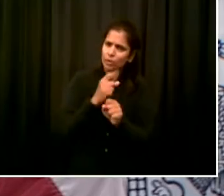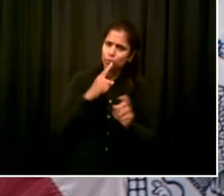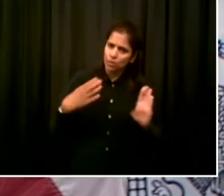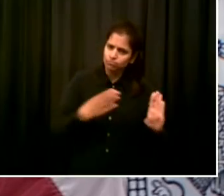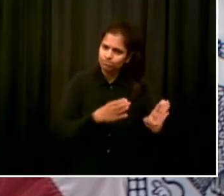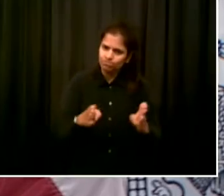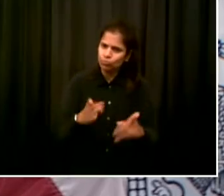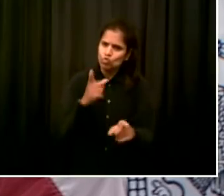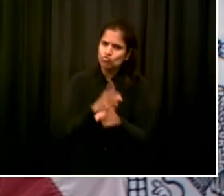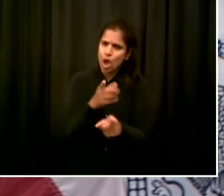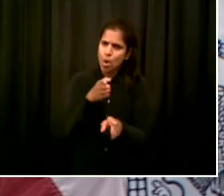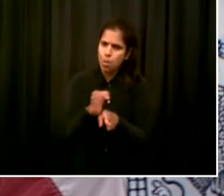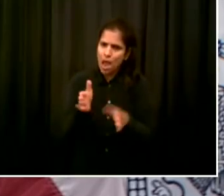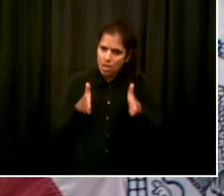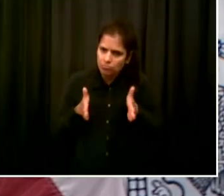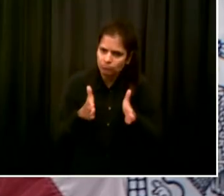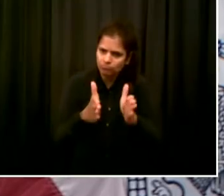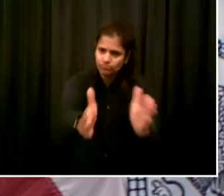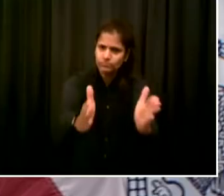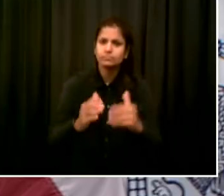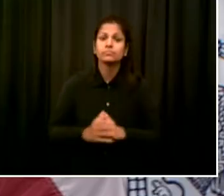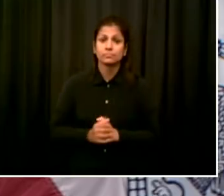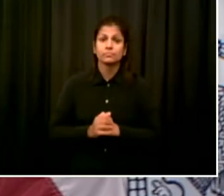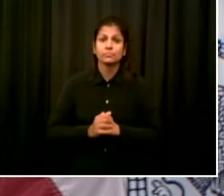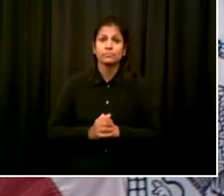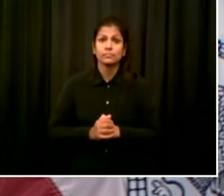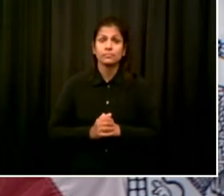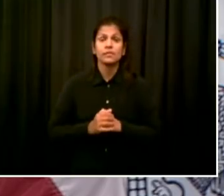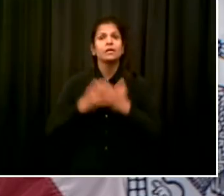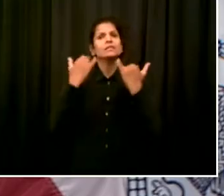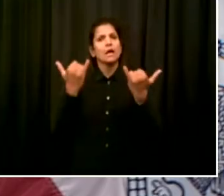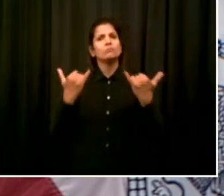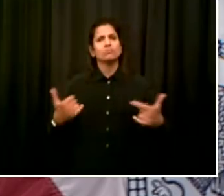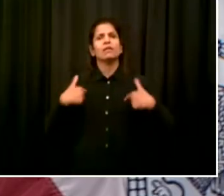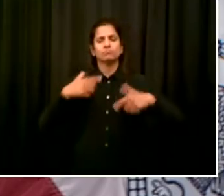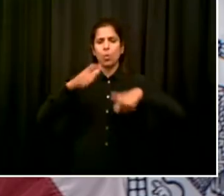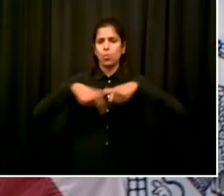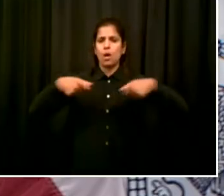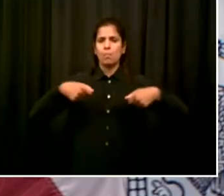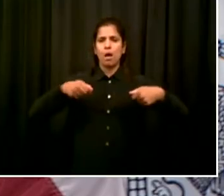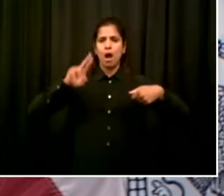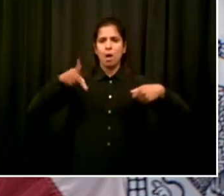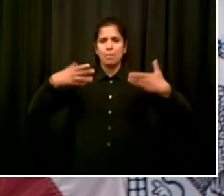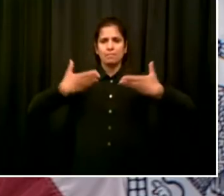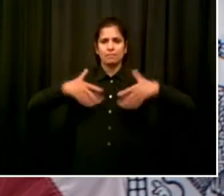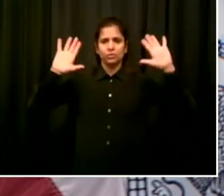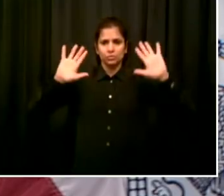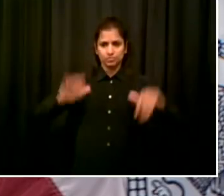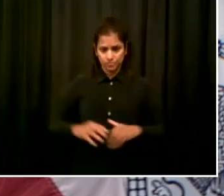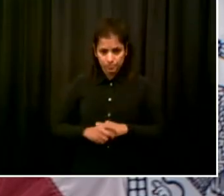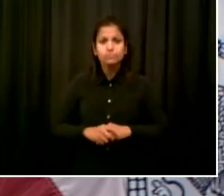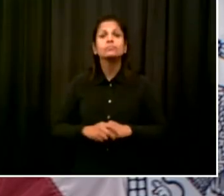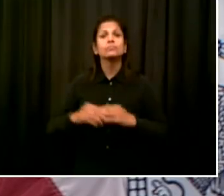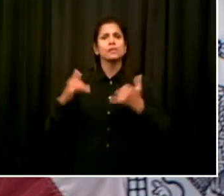TO WORK REALLY HARD TO GET THIS RIGHT BUT ANYONE THAT HAS AN EXCEPTIONAL SITUATION WE REALLY WANT TO HEAR ATTH NAD WE